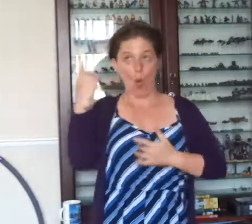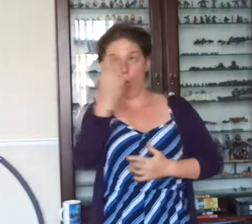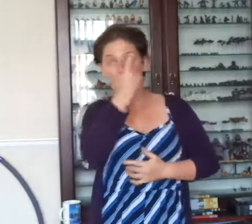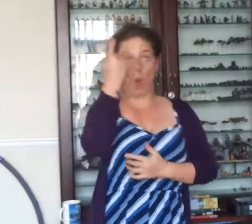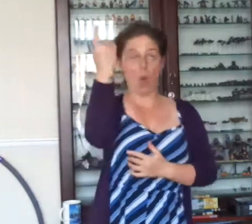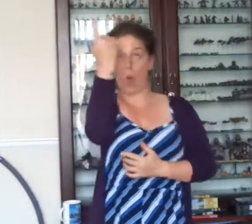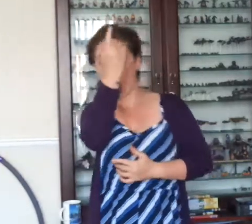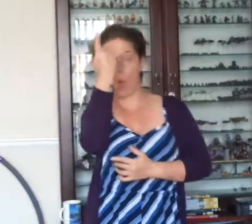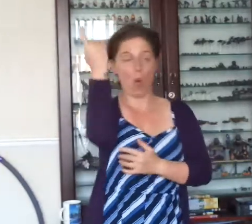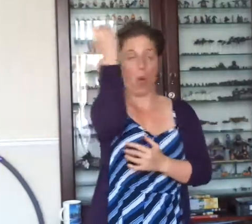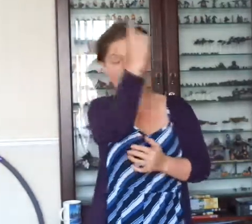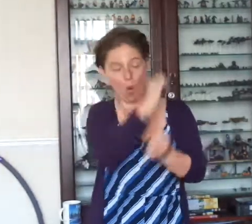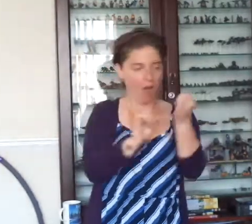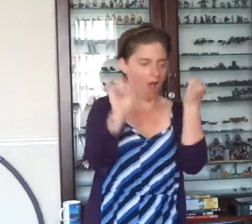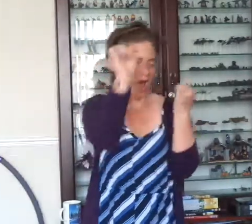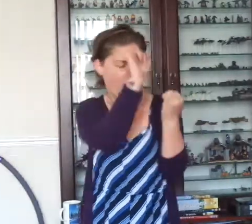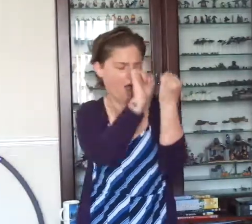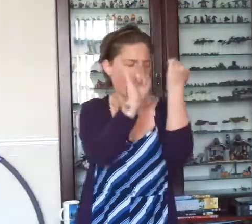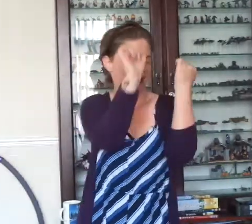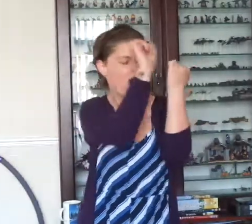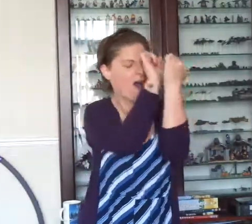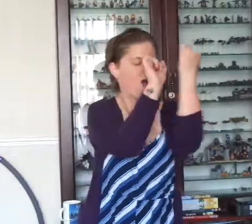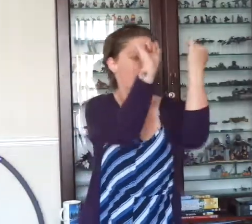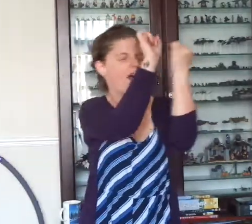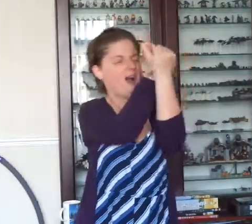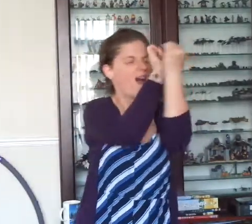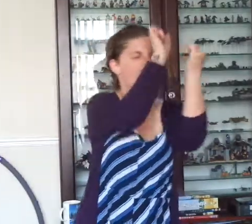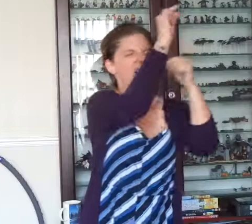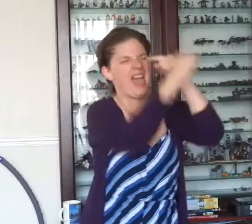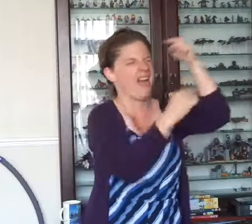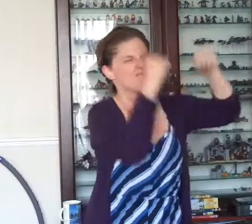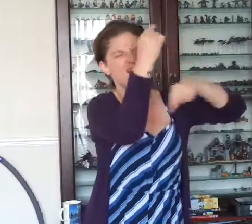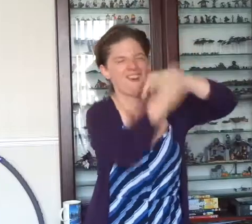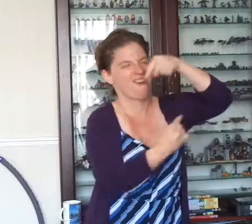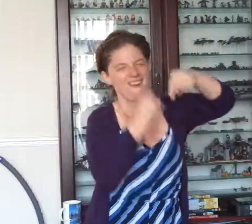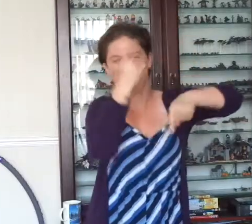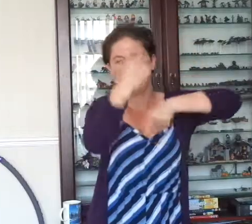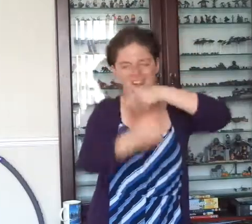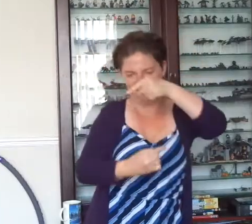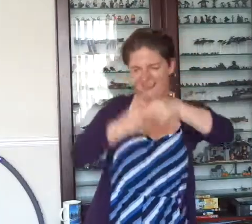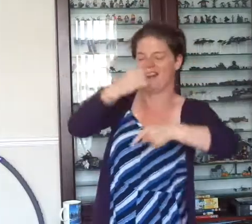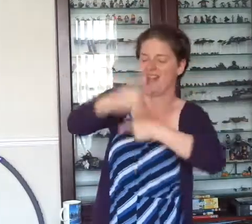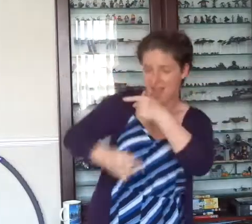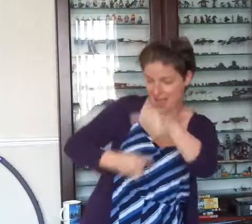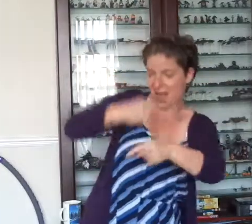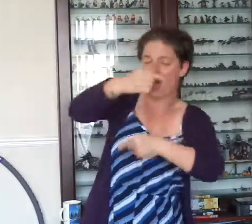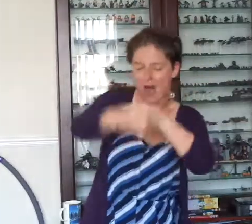I make my wish upon a star And hope this night will last forever